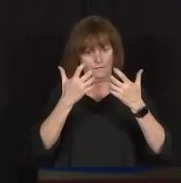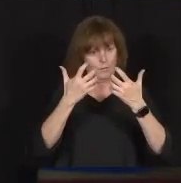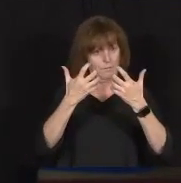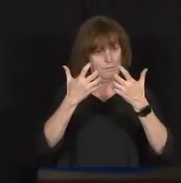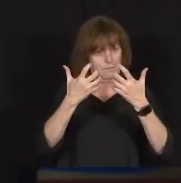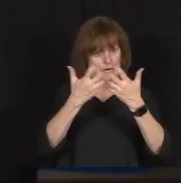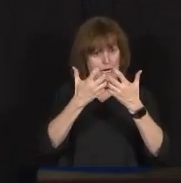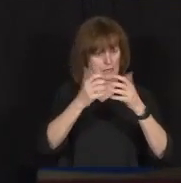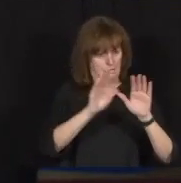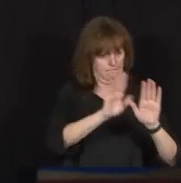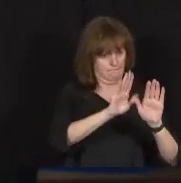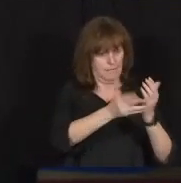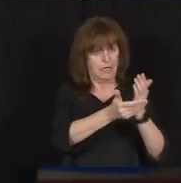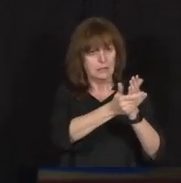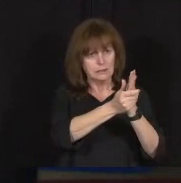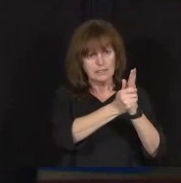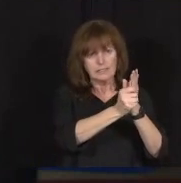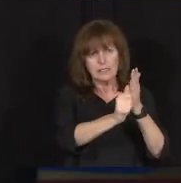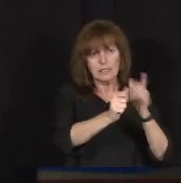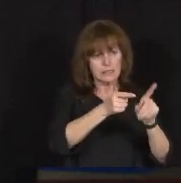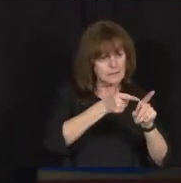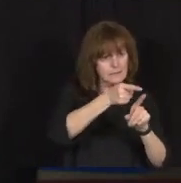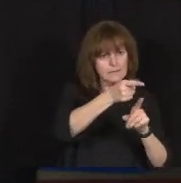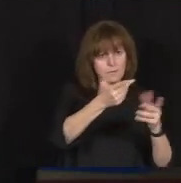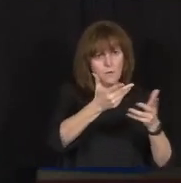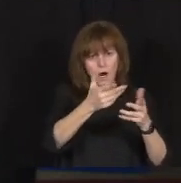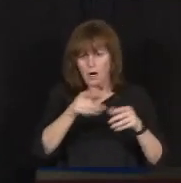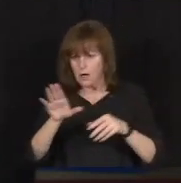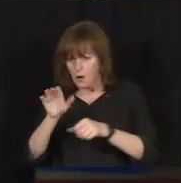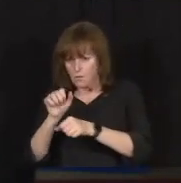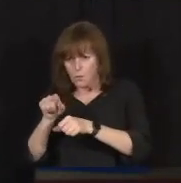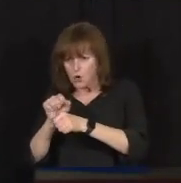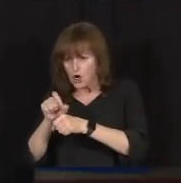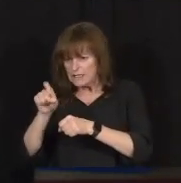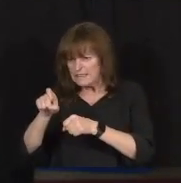into the kind of work they will be able to do.